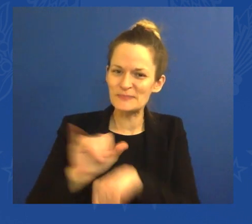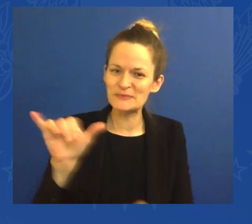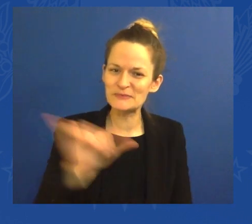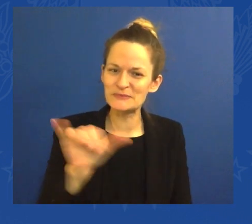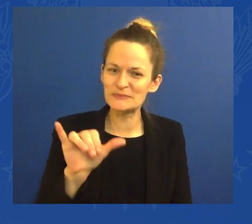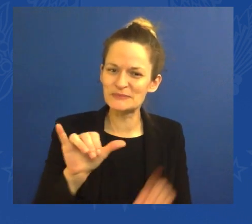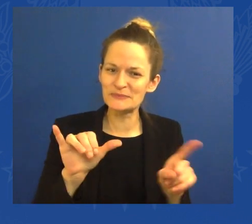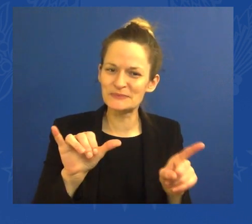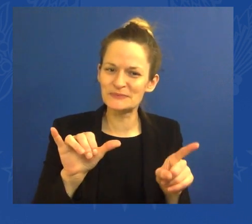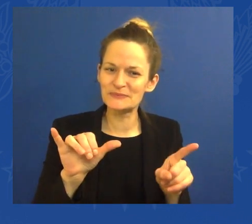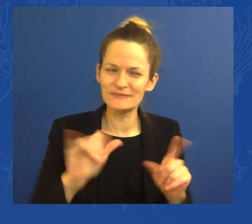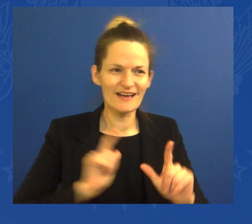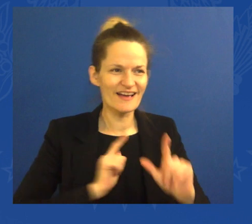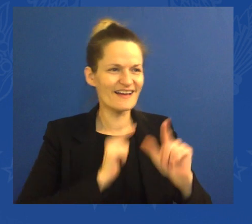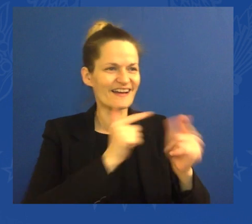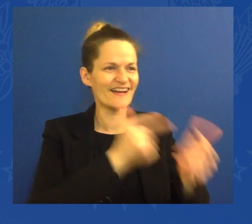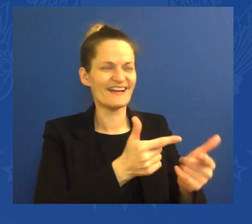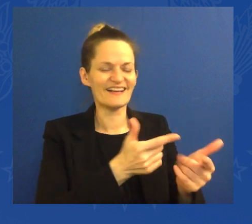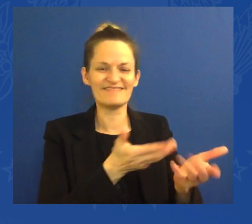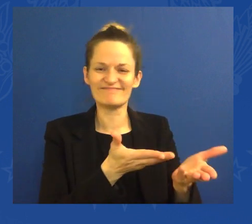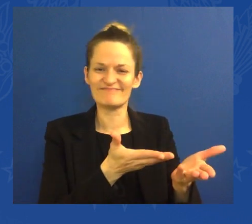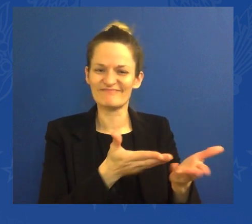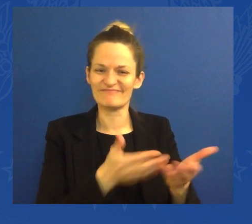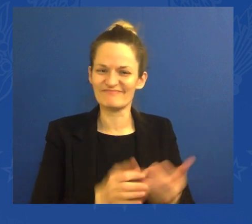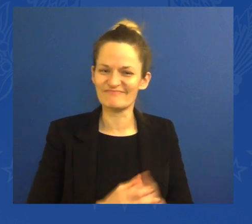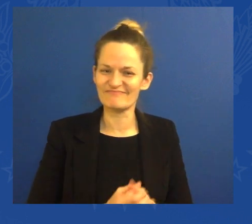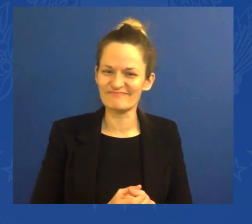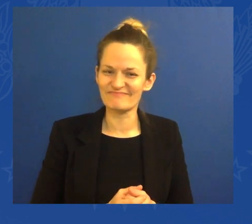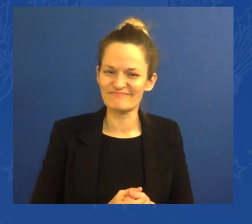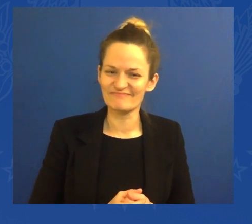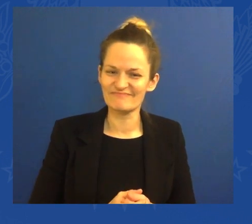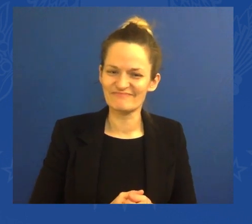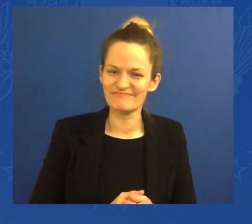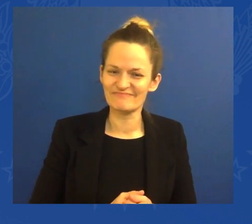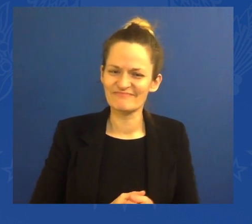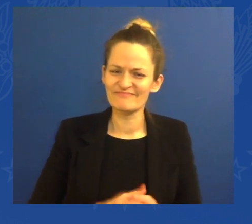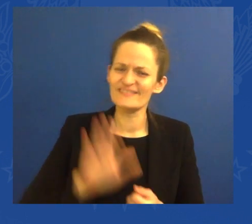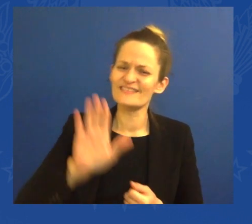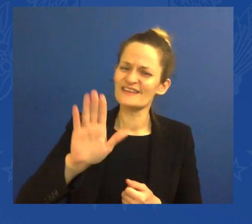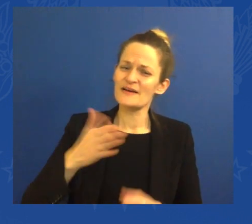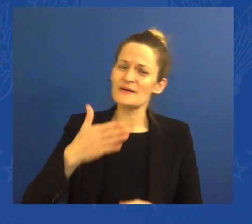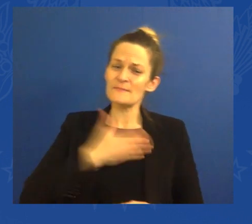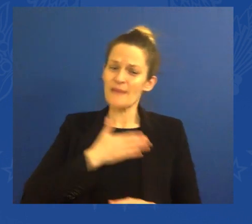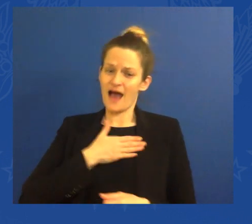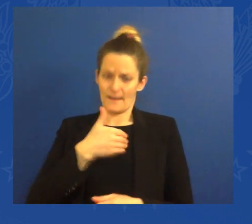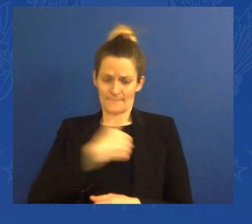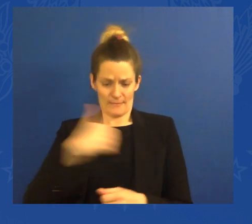Being part of the IUPAT, that has given me not only just a job, but a career.